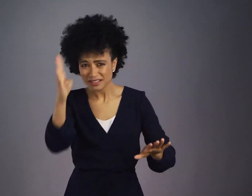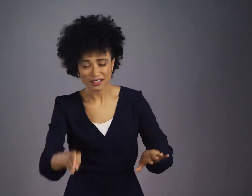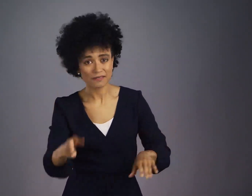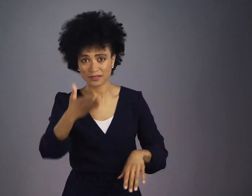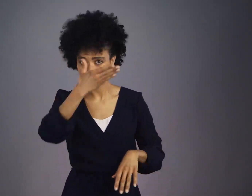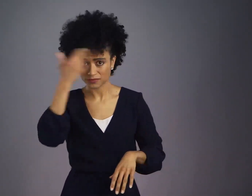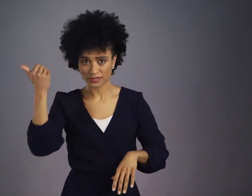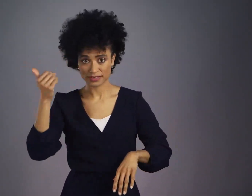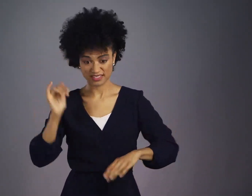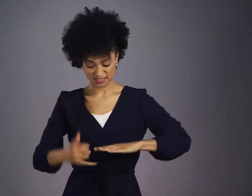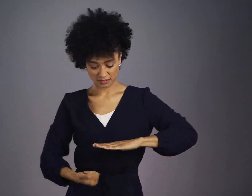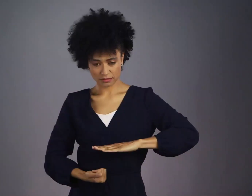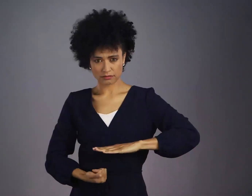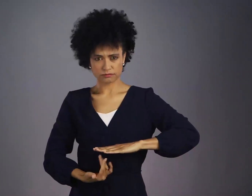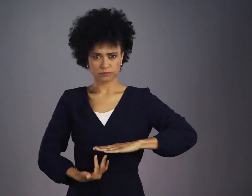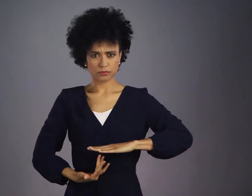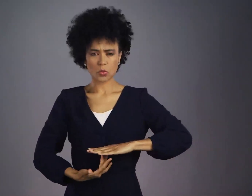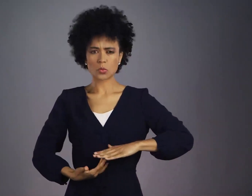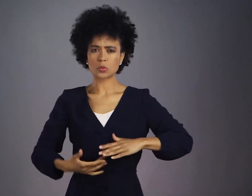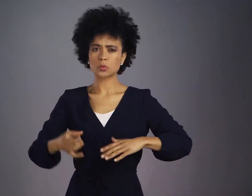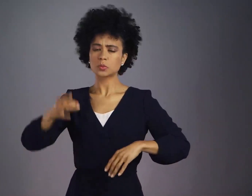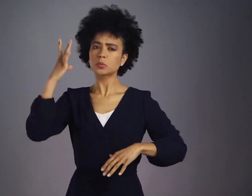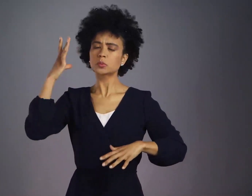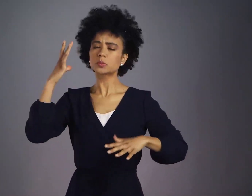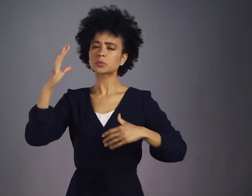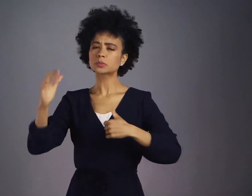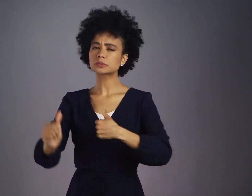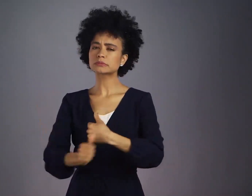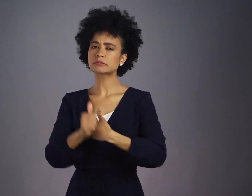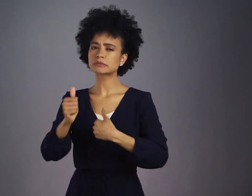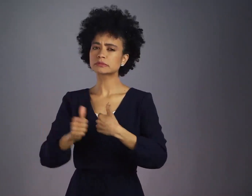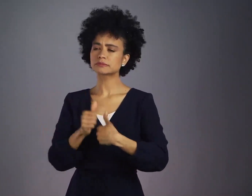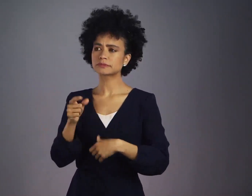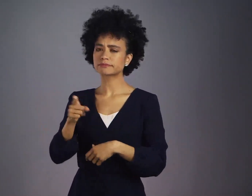Never forget that resentment is a deadly hazard to an alcoholic.